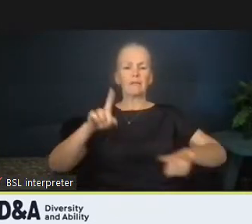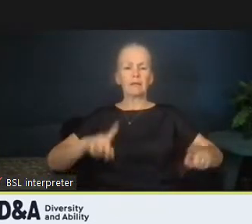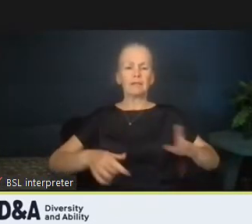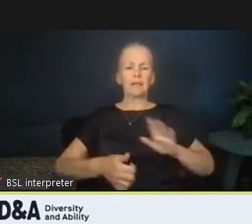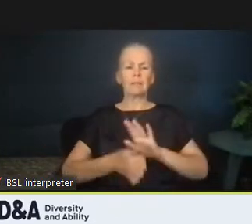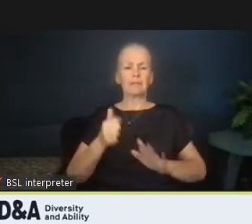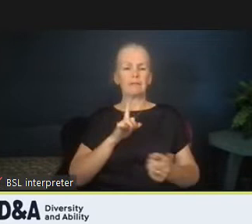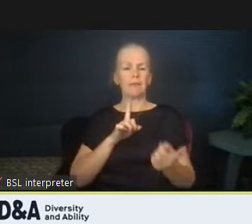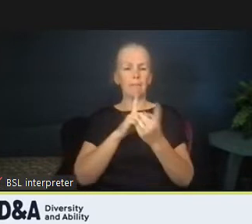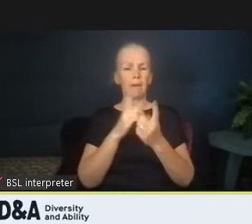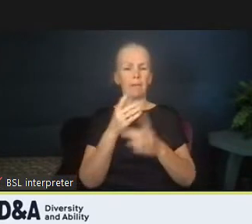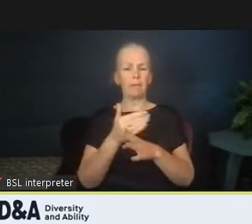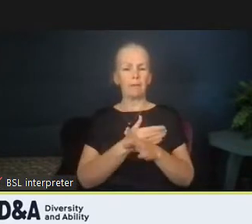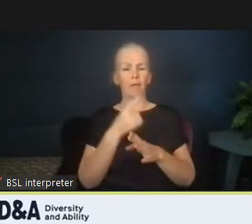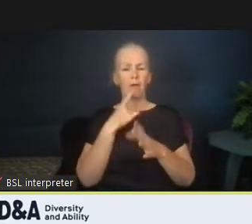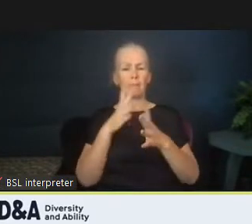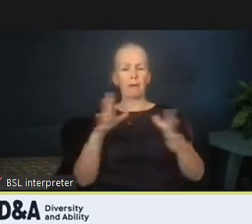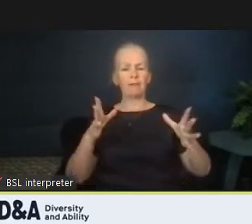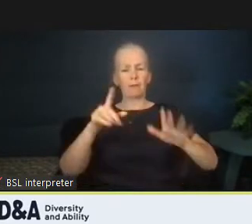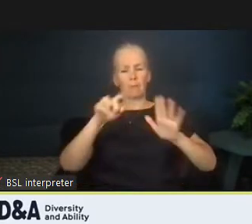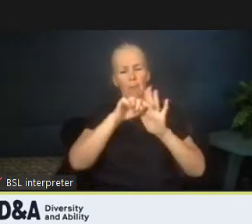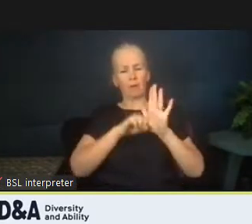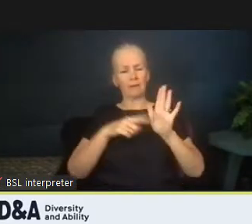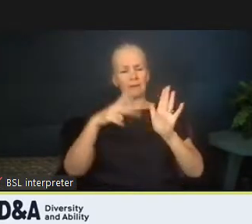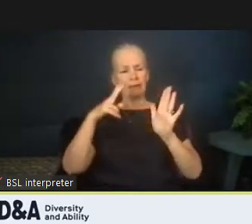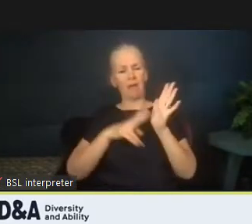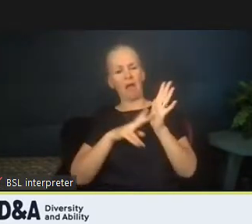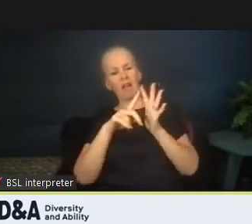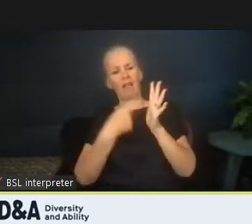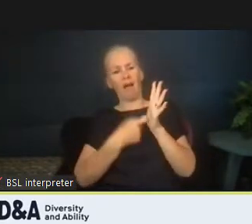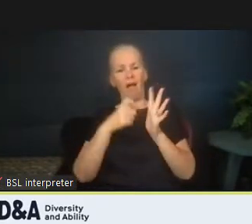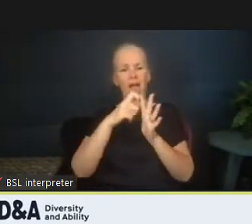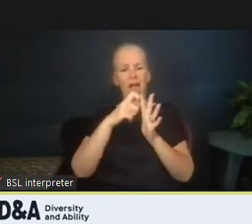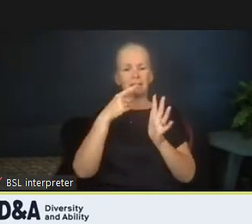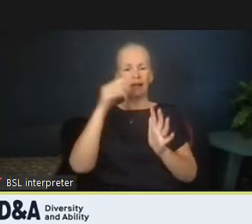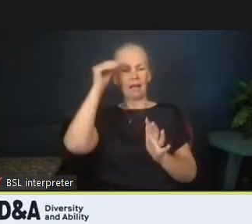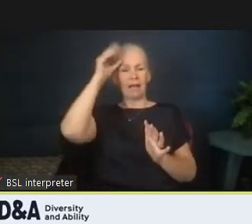that basically means a massive policy nerd. I'm also Student Voice Commissioner on the